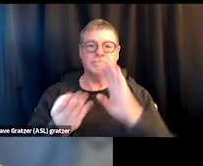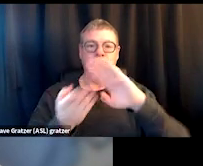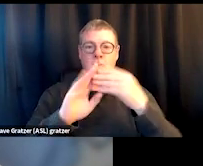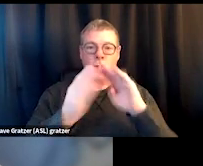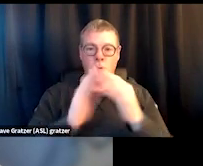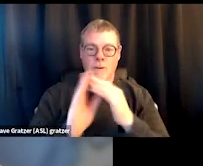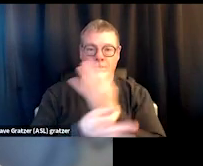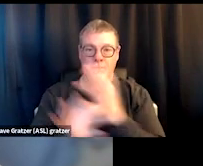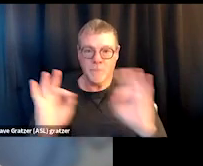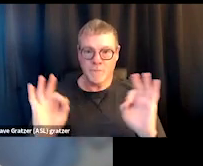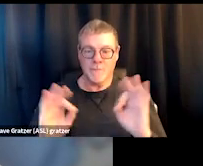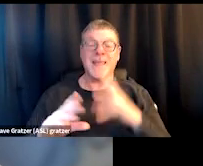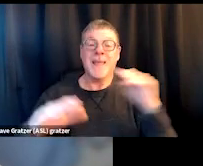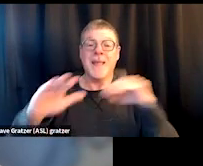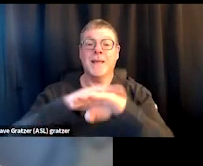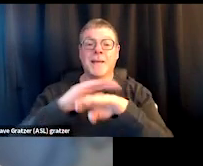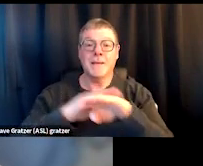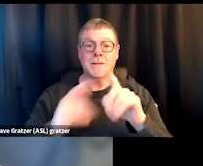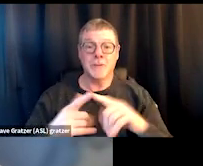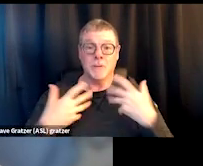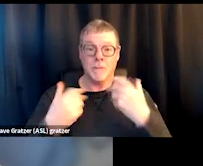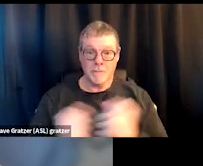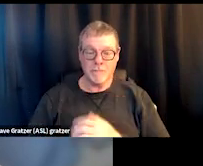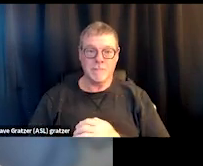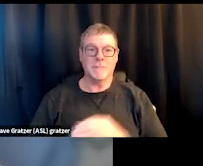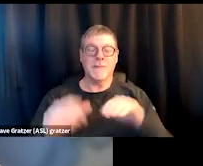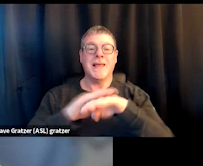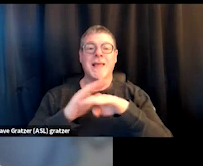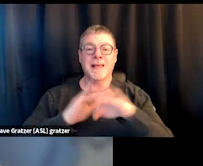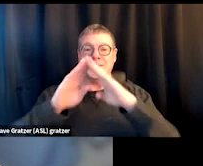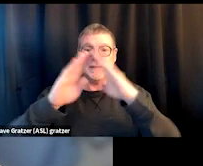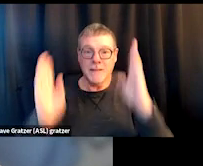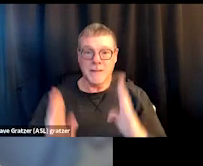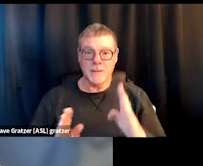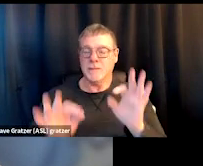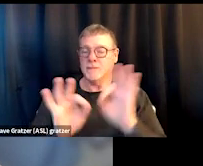freedom and access to health, access to housing, which is vital,